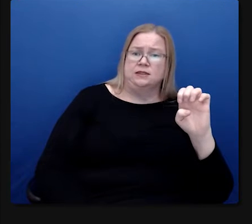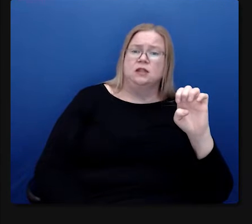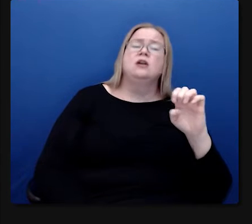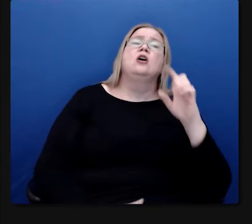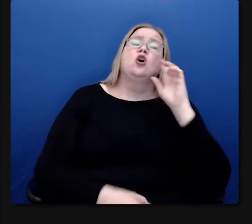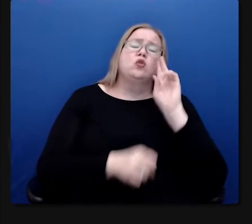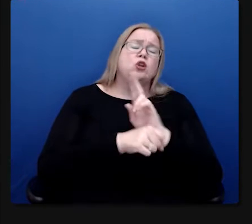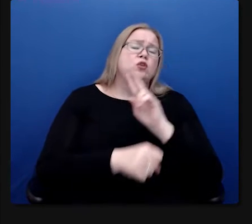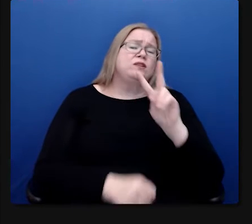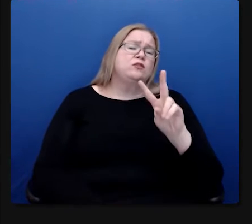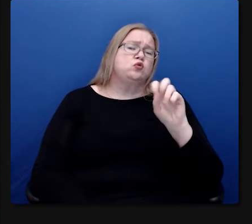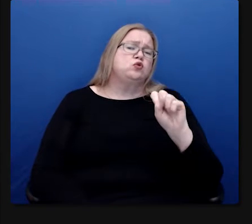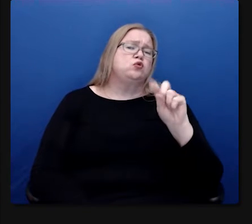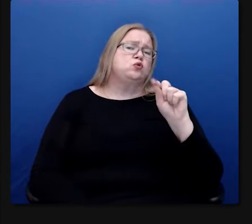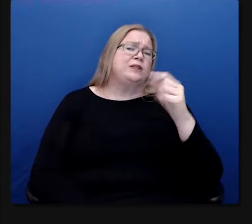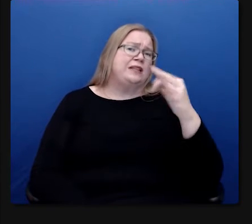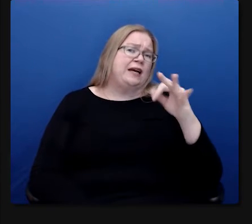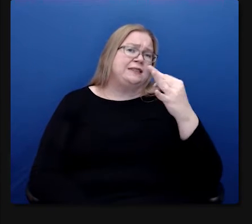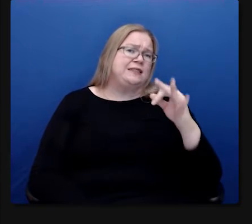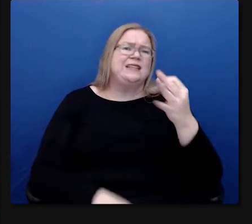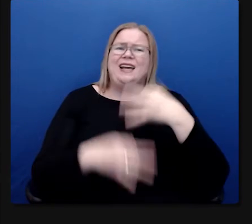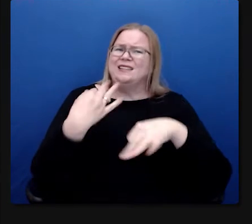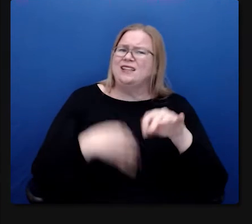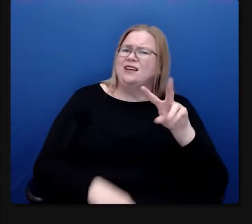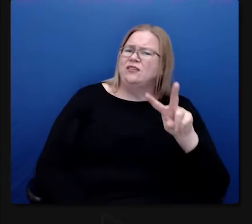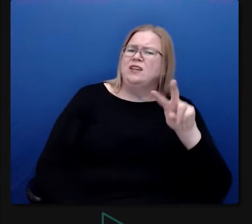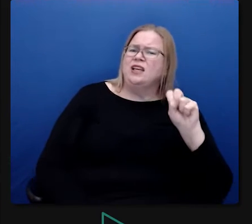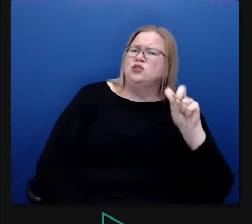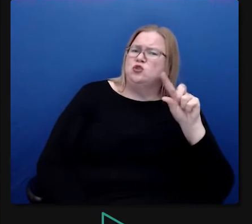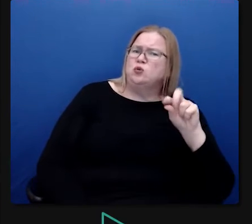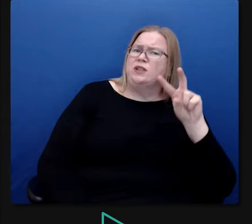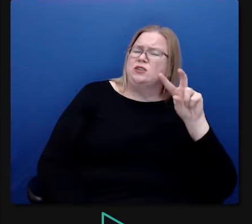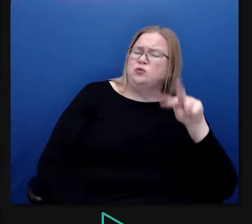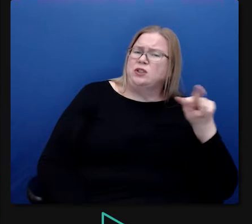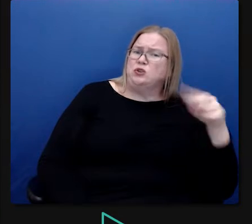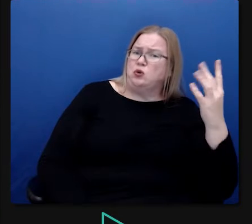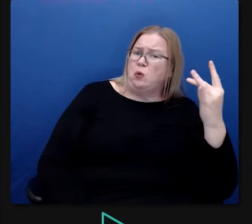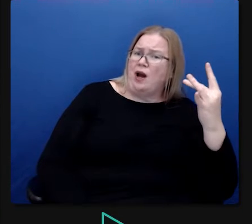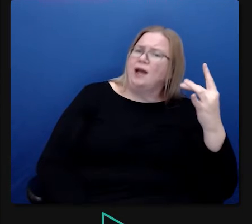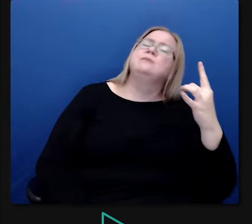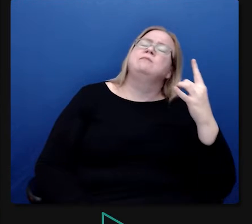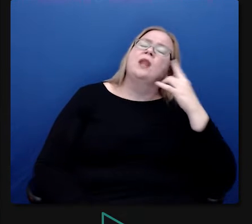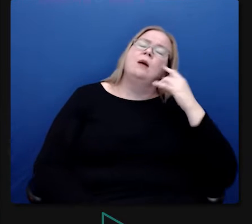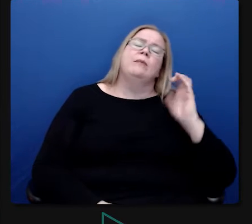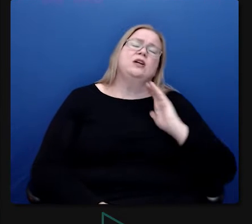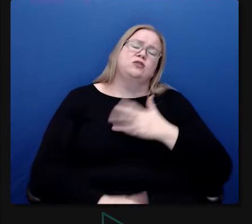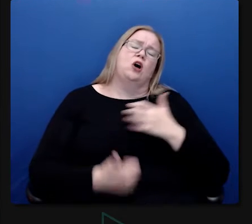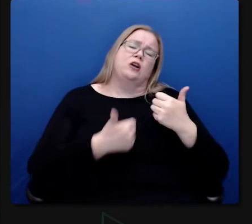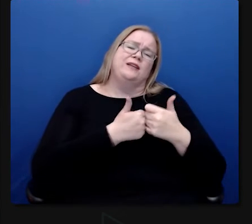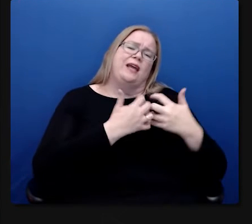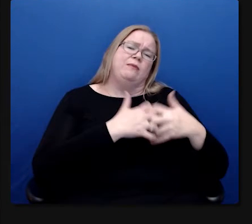We're using Visual Studio 2019 instead of Visual Studio 2022 because of recommendation from our game engine partners.